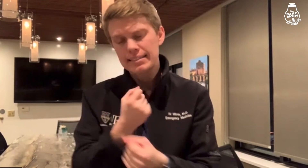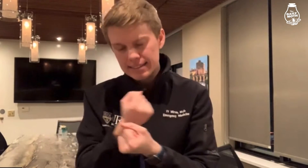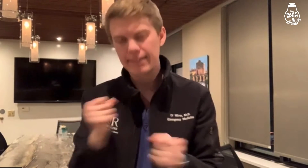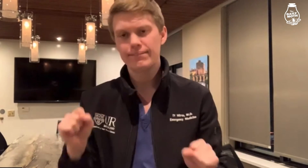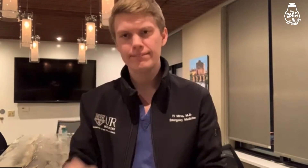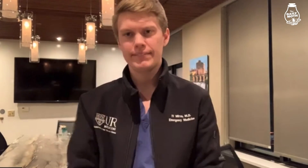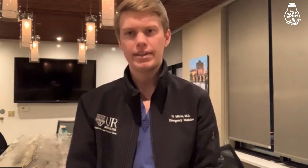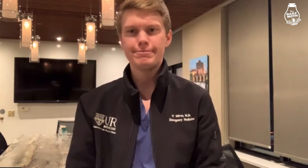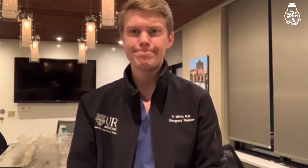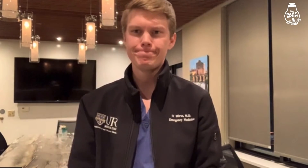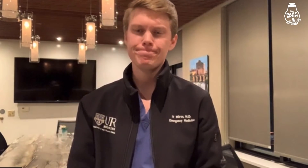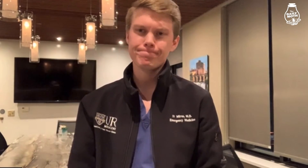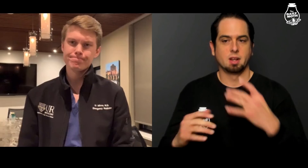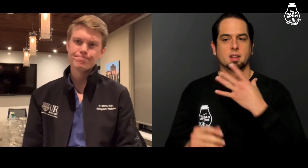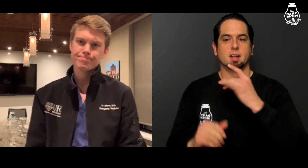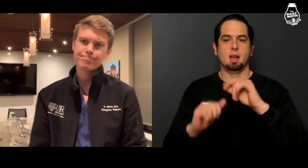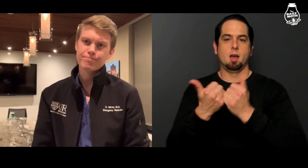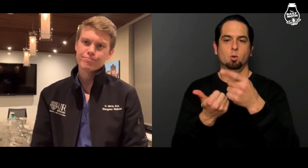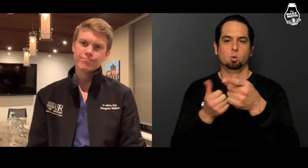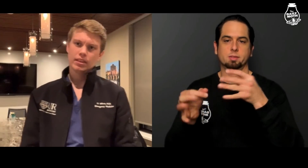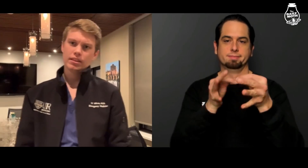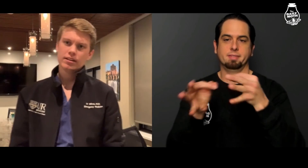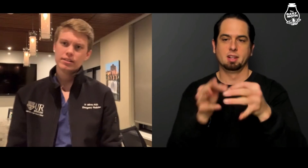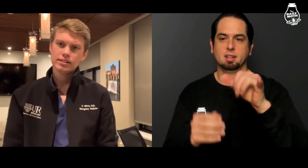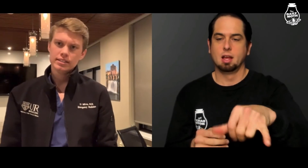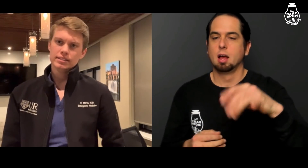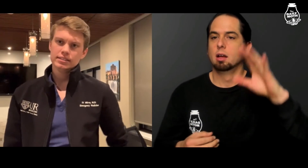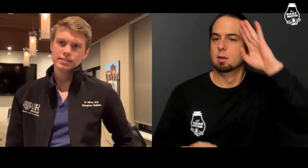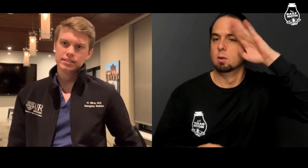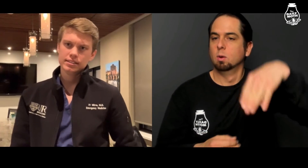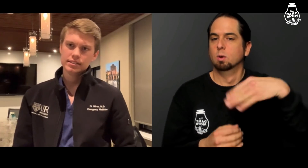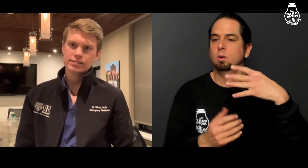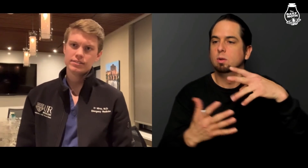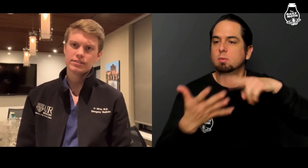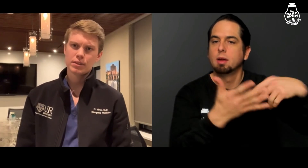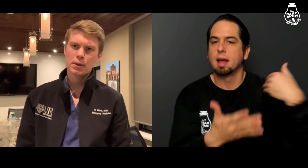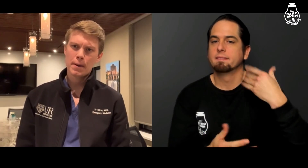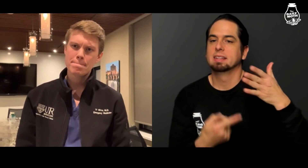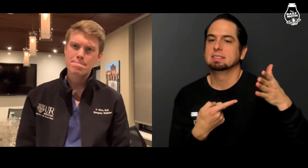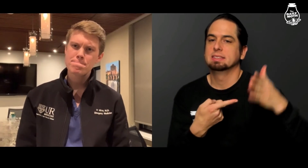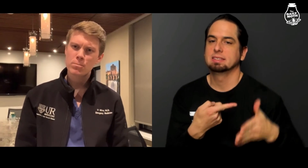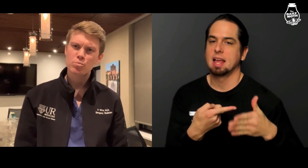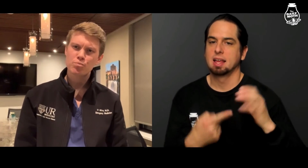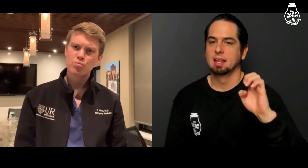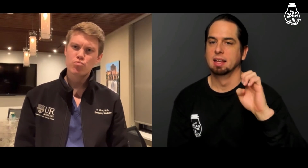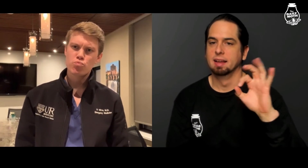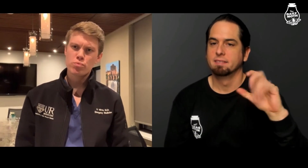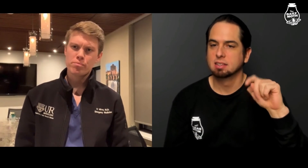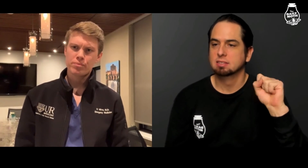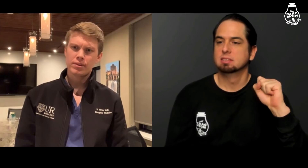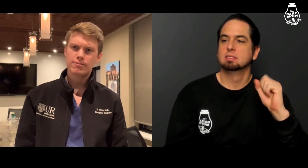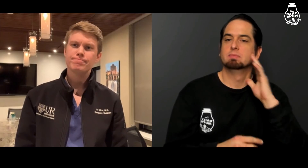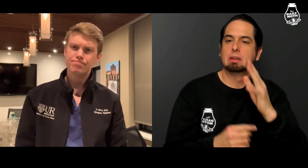It is safe, indeed. I like how you explain it. We know that there are side effects,